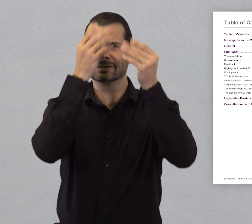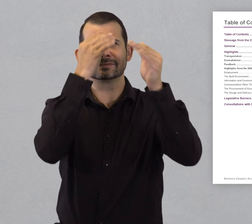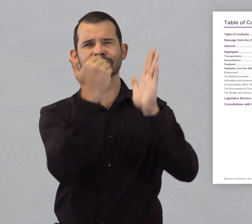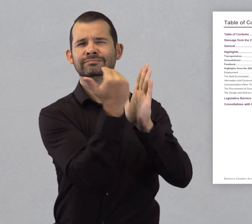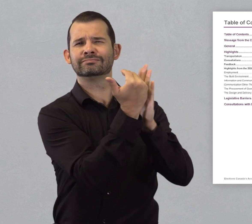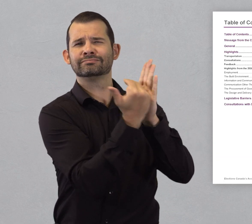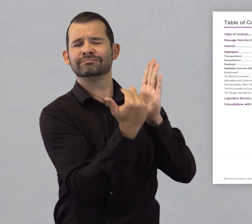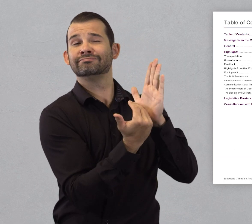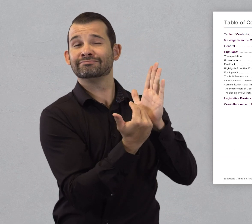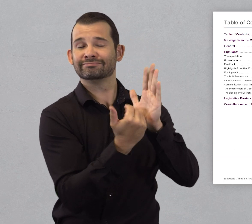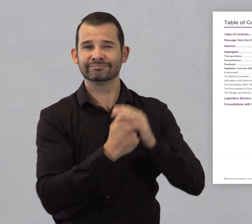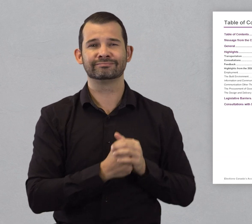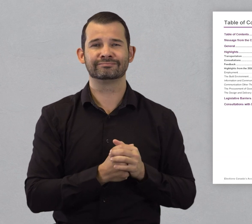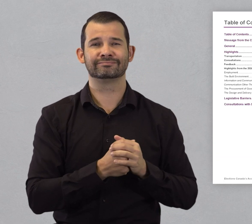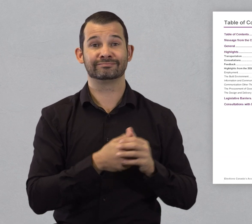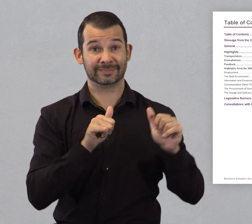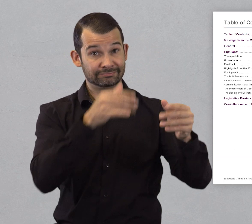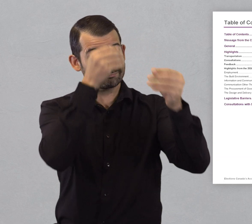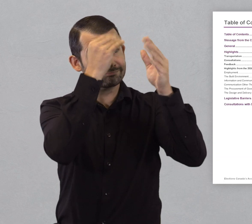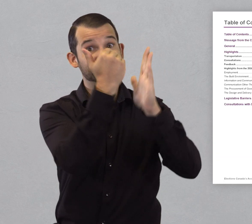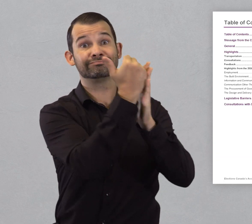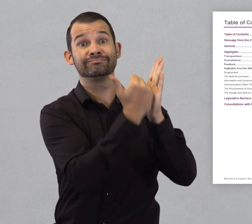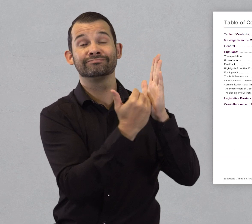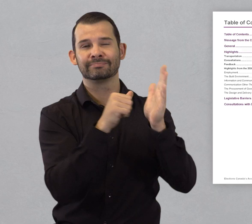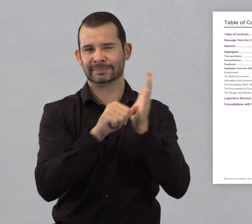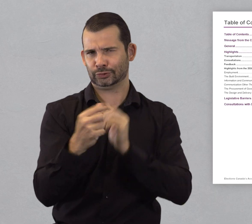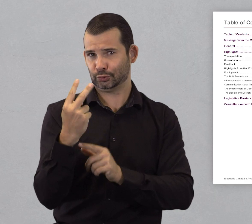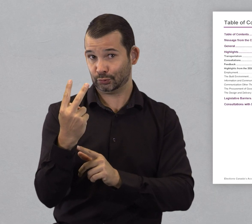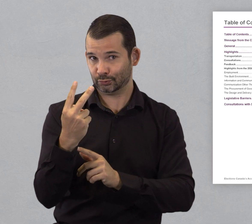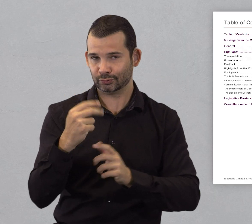Table of Contents Table of Contents 2